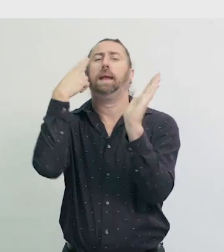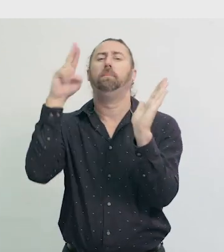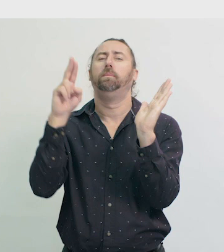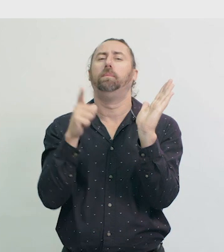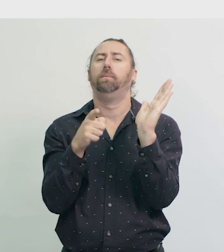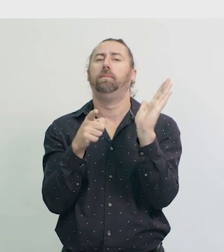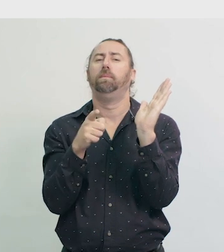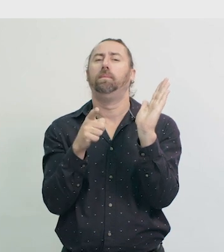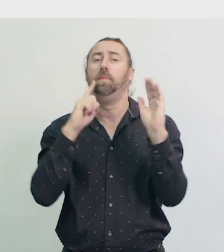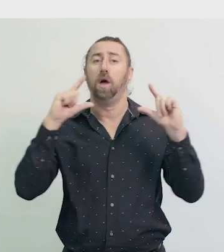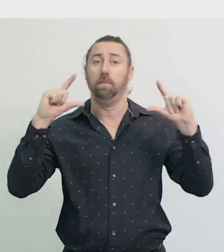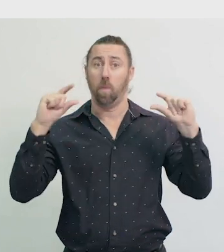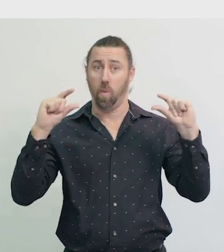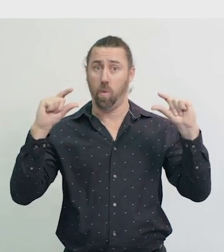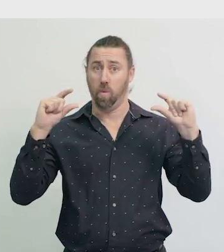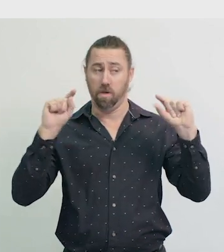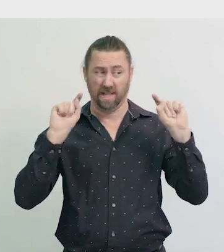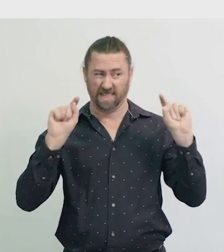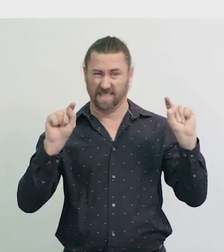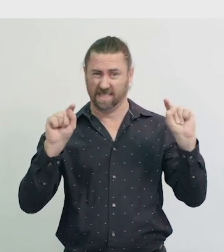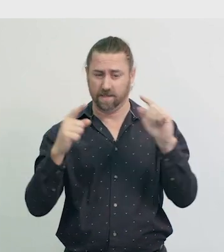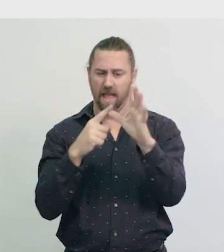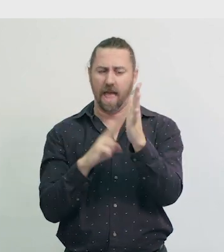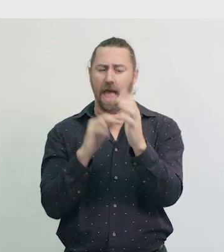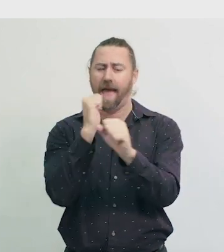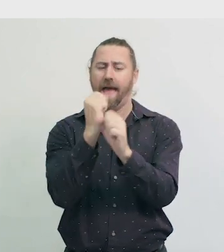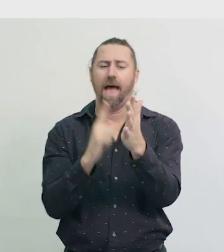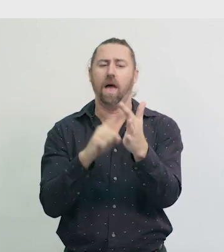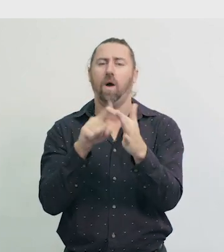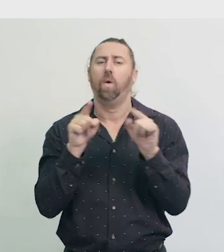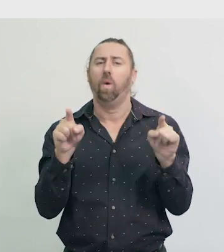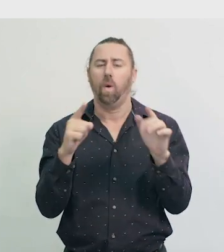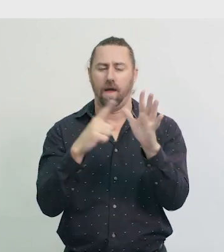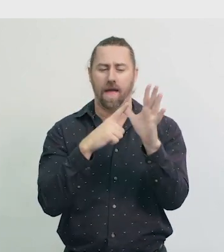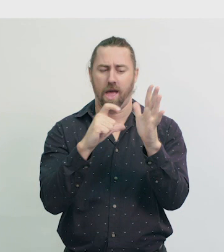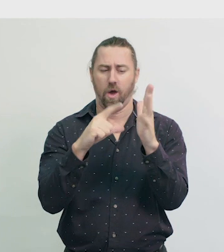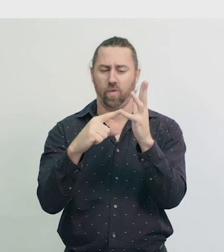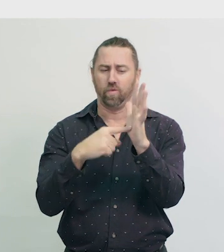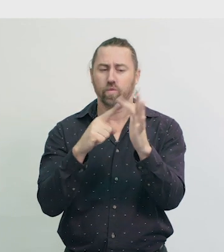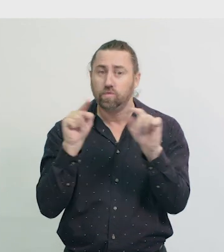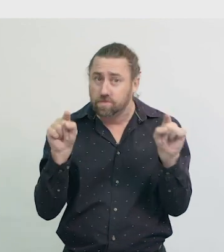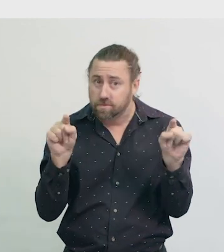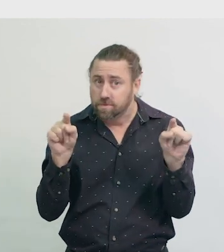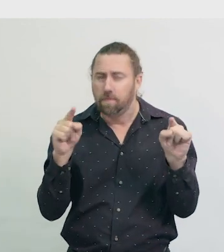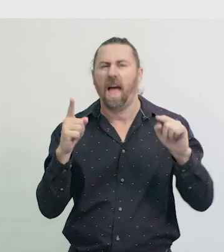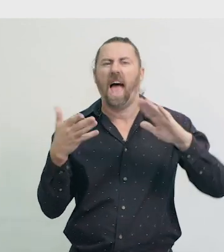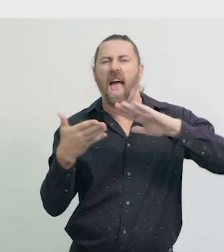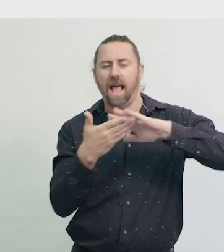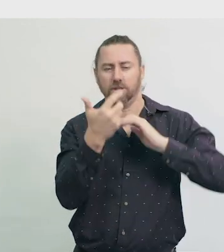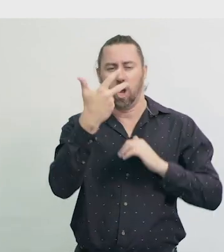The two smaller angles on the left and the right side of the diagram are 'acute'. That is, less than 90 degress.